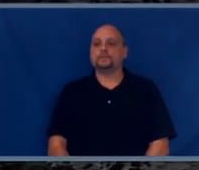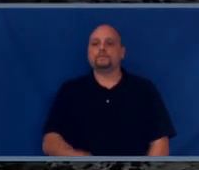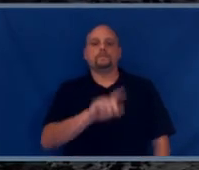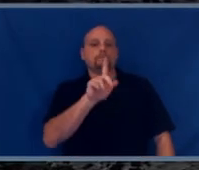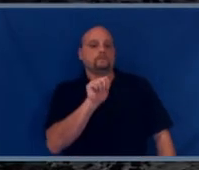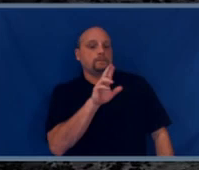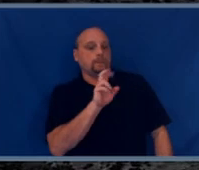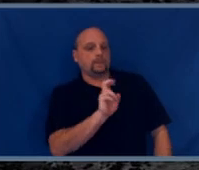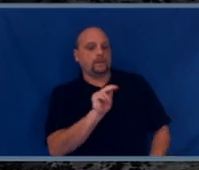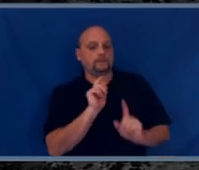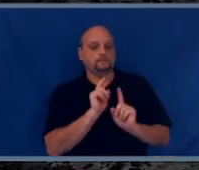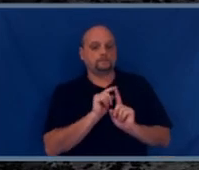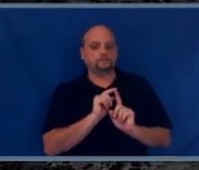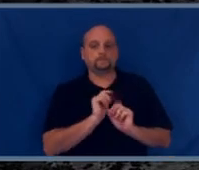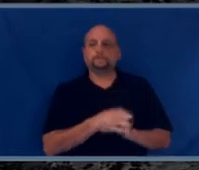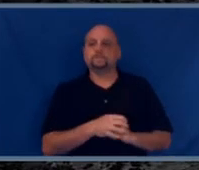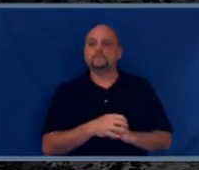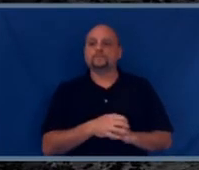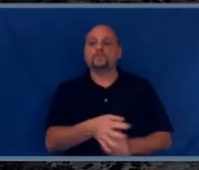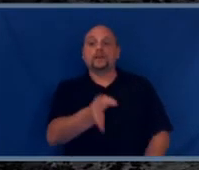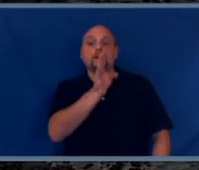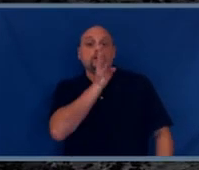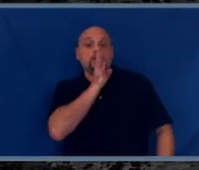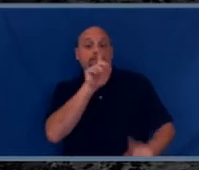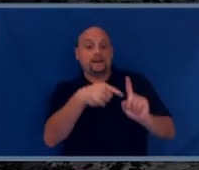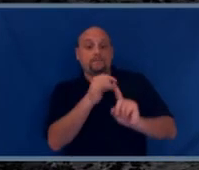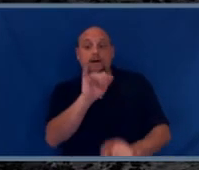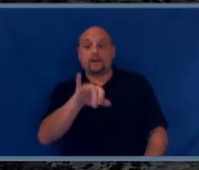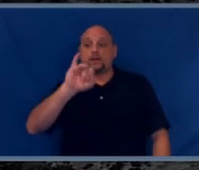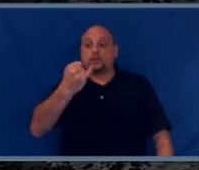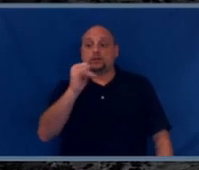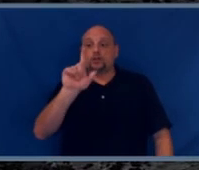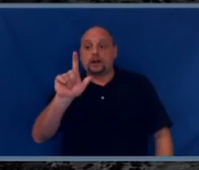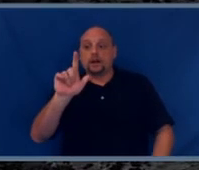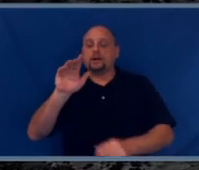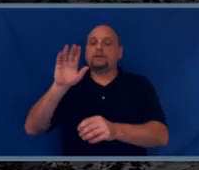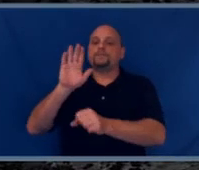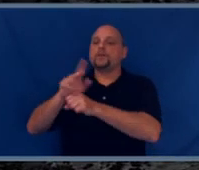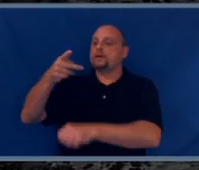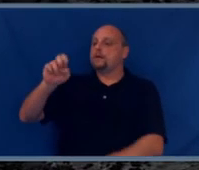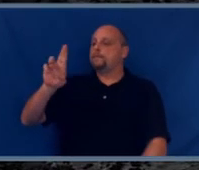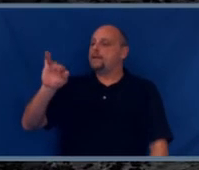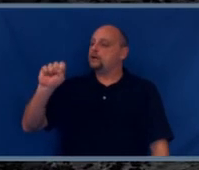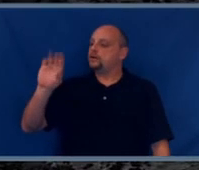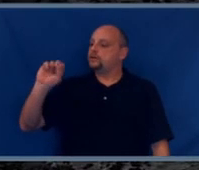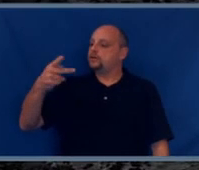SPEAKING OF THAT. JL ON PERRIS COPE ASKED DID YOU